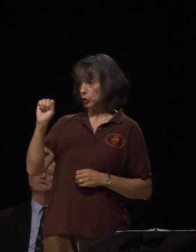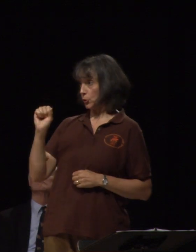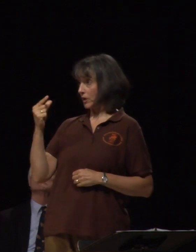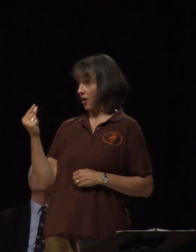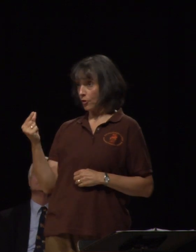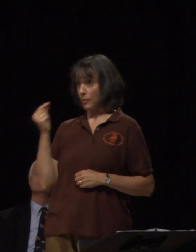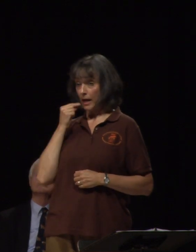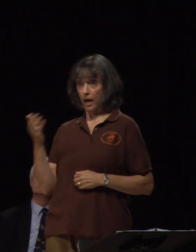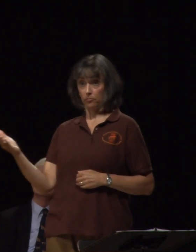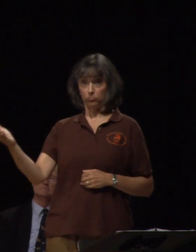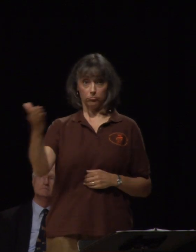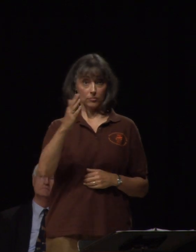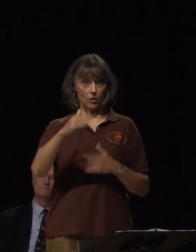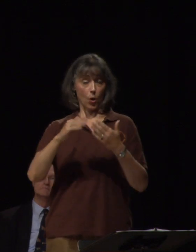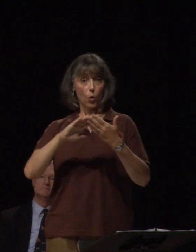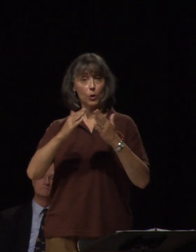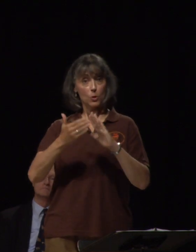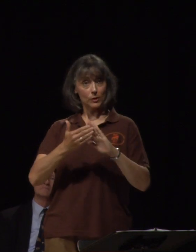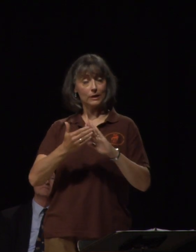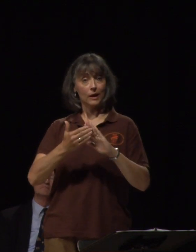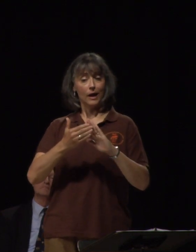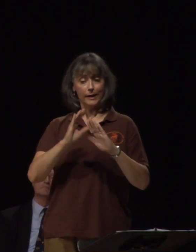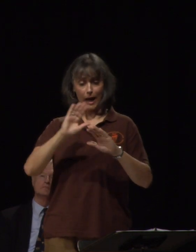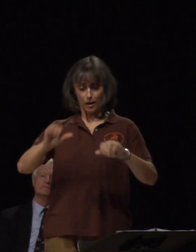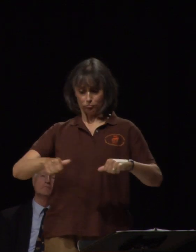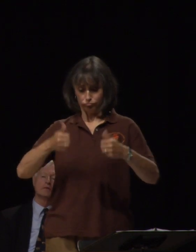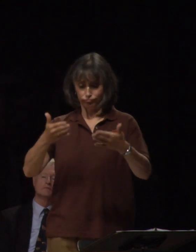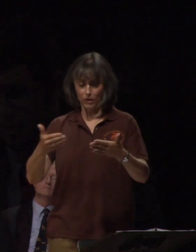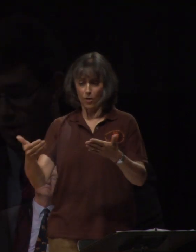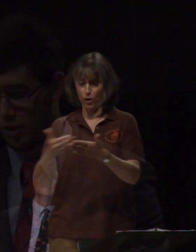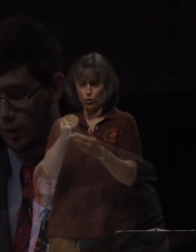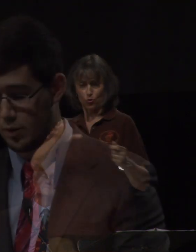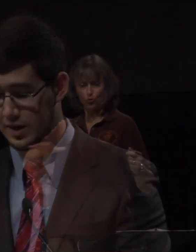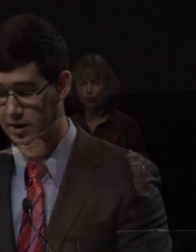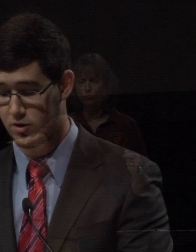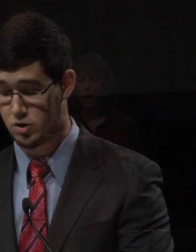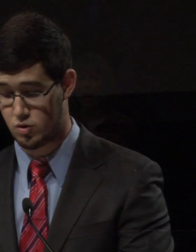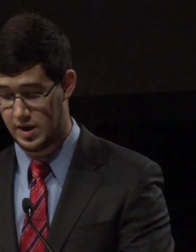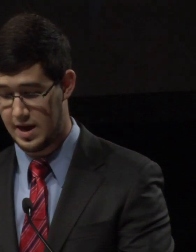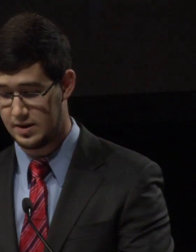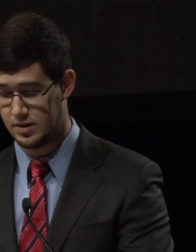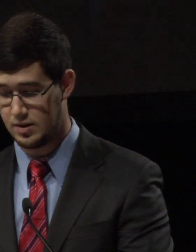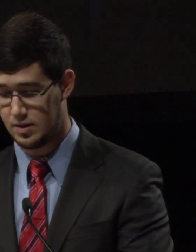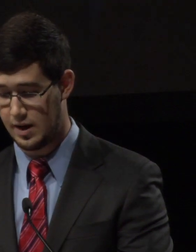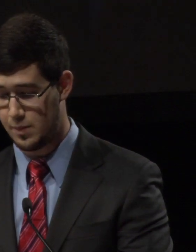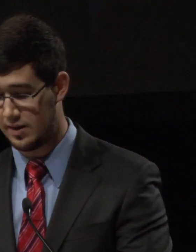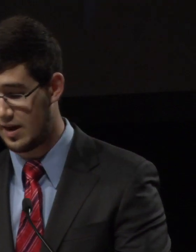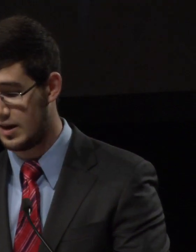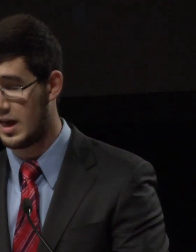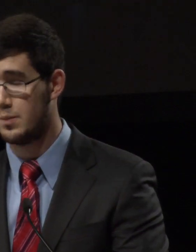LAY NEW GROUNDWORK. WE MAY BREAK NEW GROUND ON THE WAY WE CREATE AND MAINTAIN